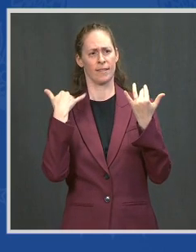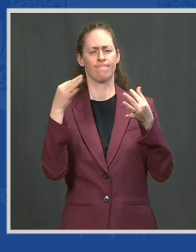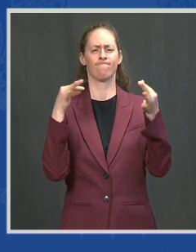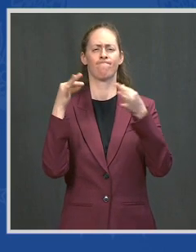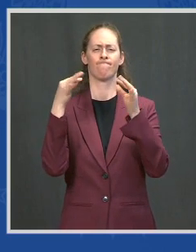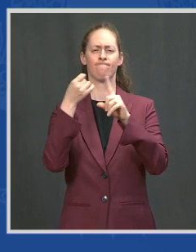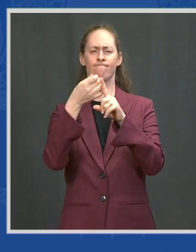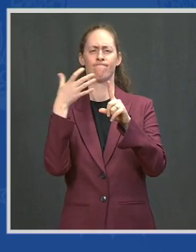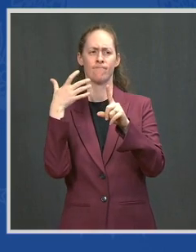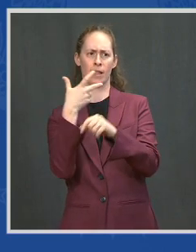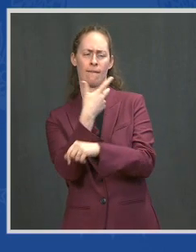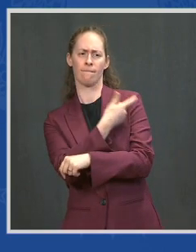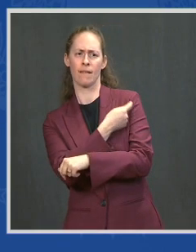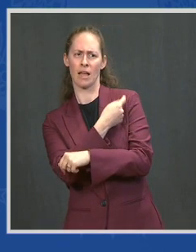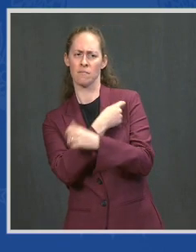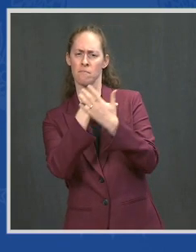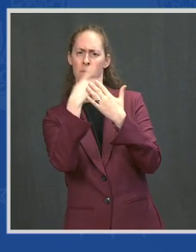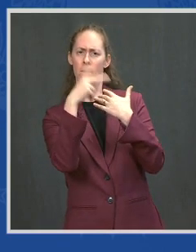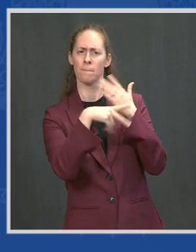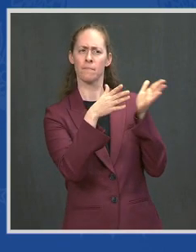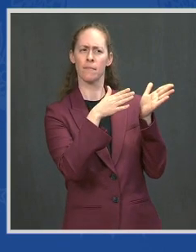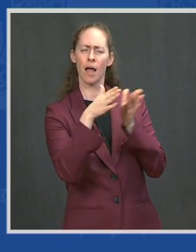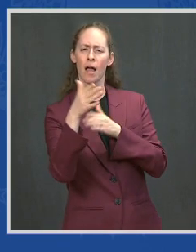to get this country back closer to normal.